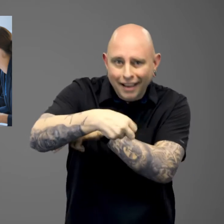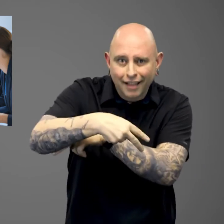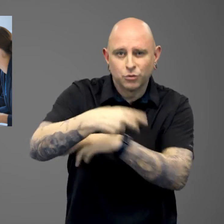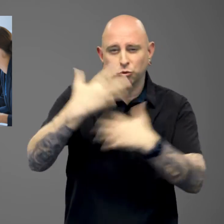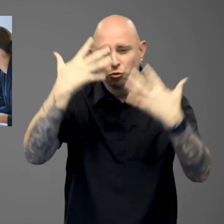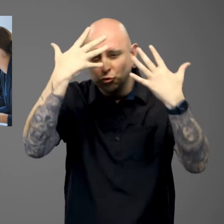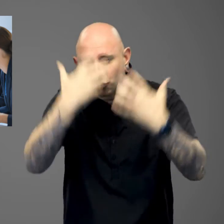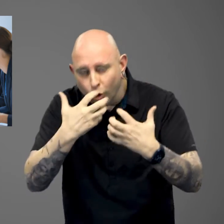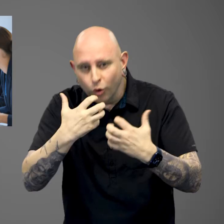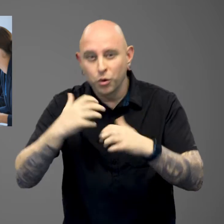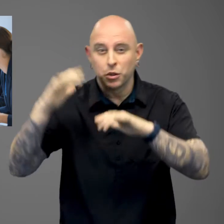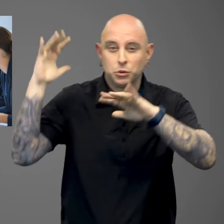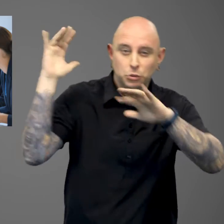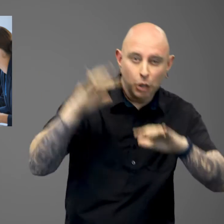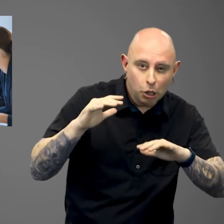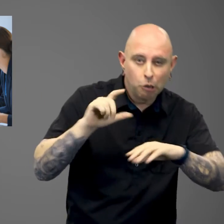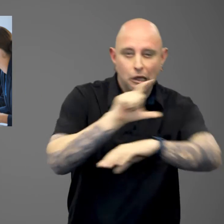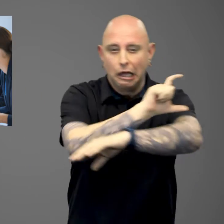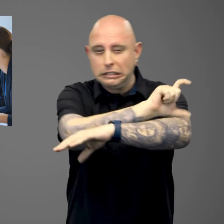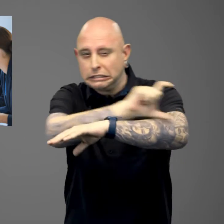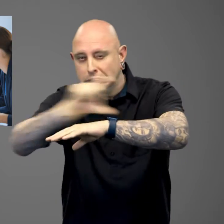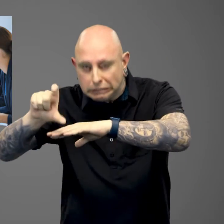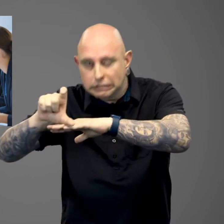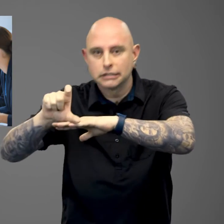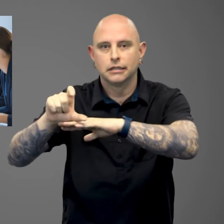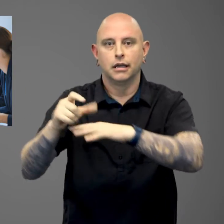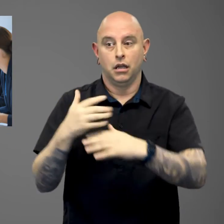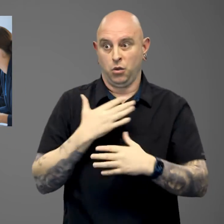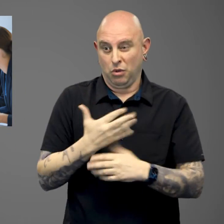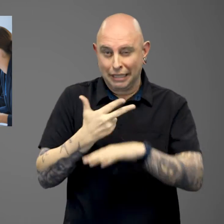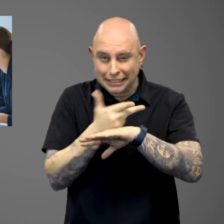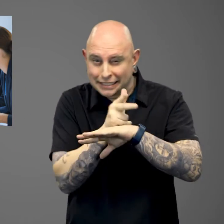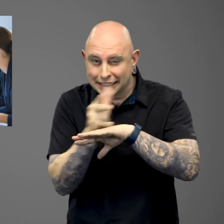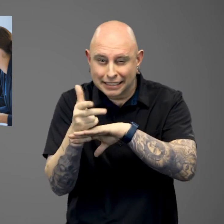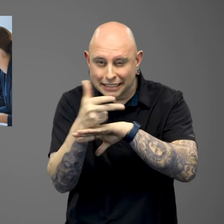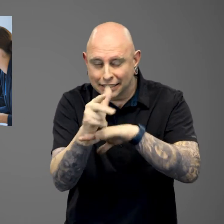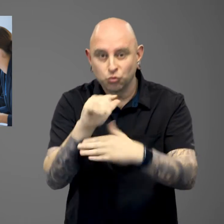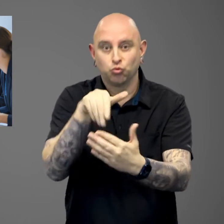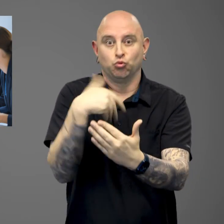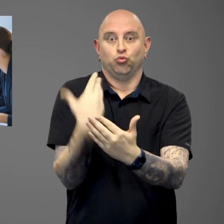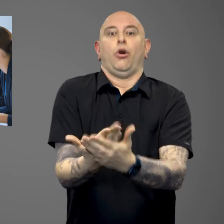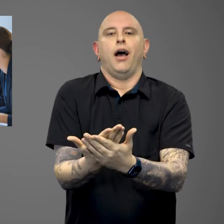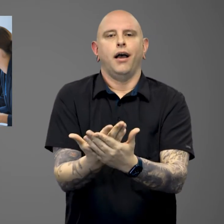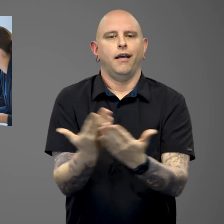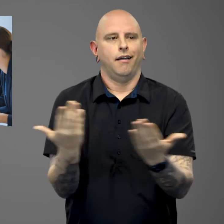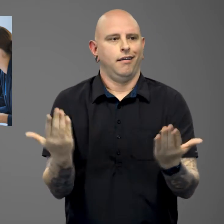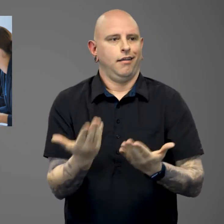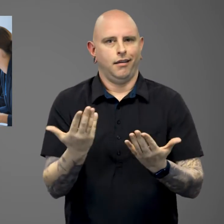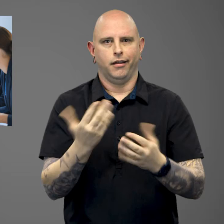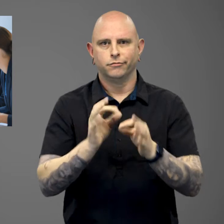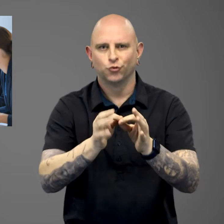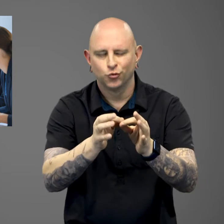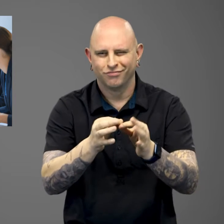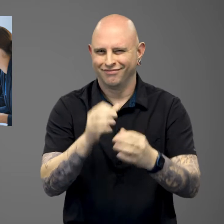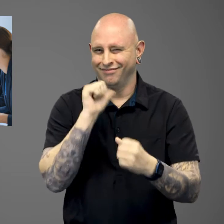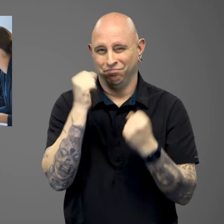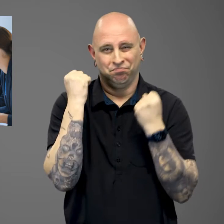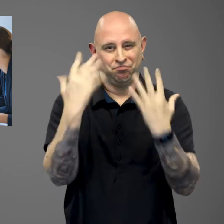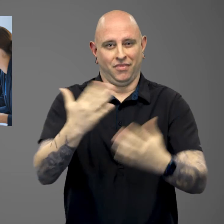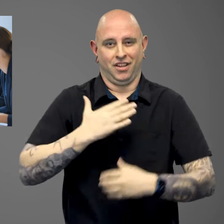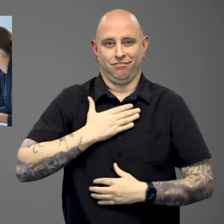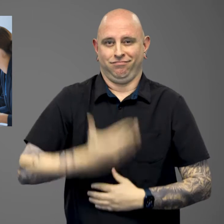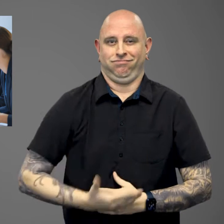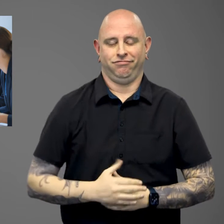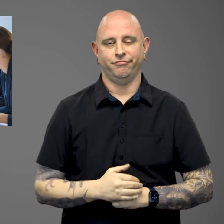Imagine it being dark, or it's snowy with a couple of inches of snow...getting through that.